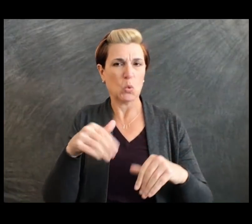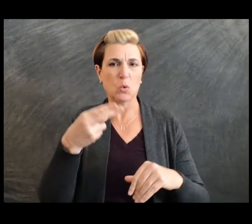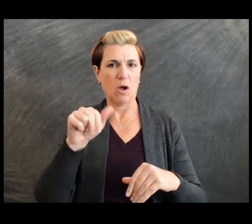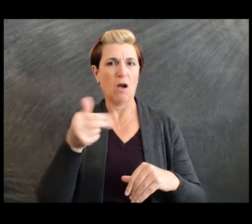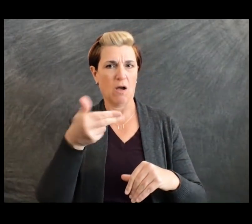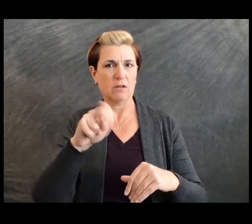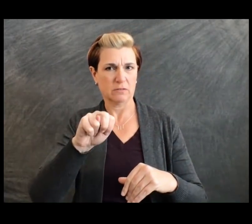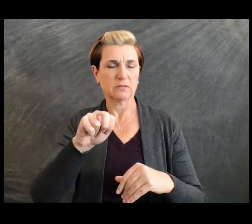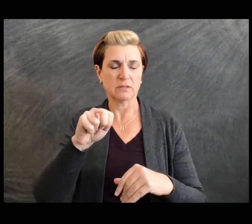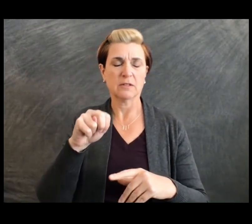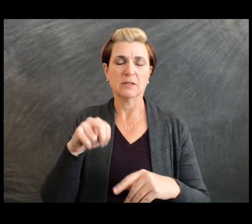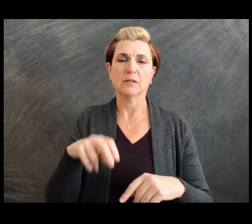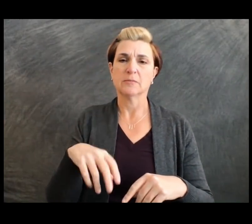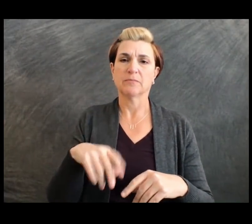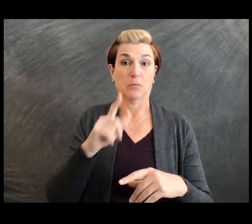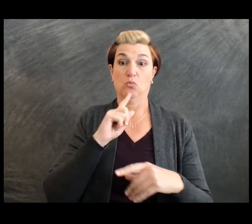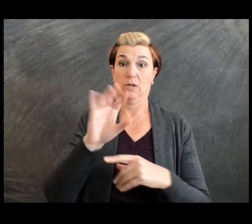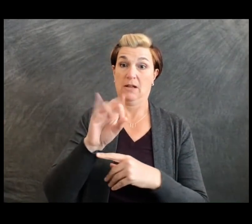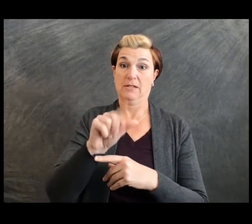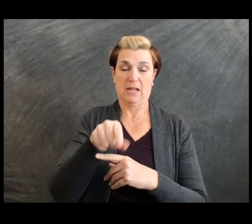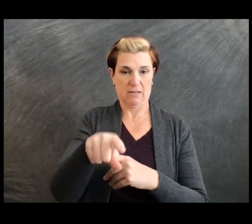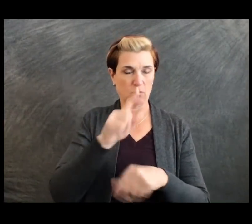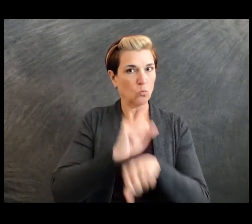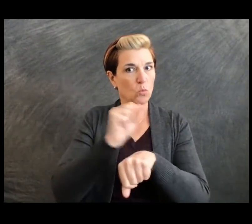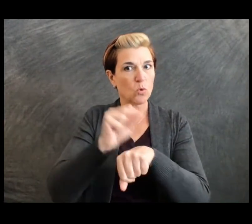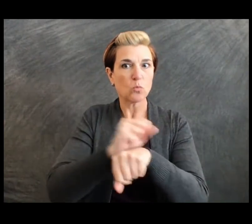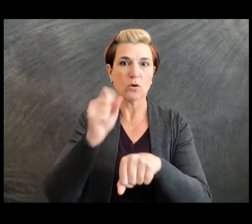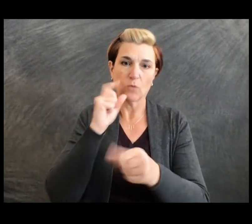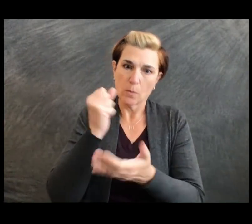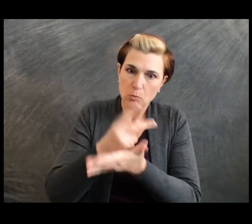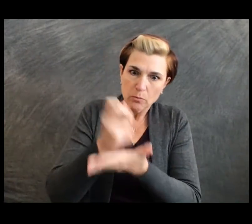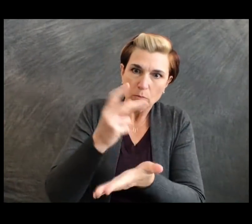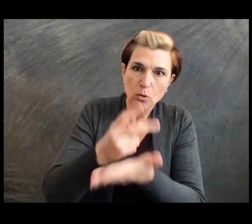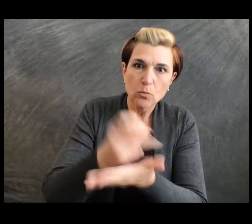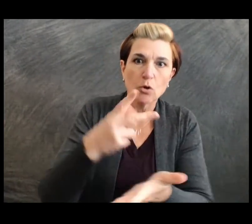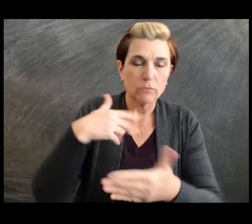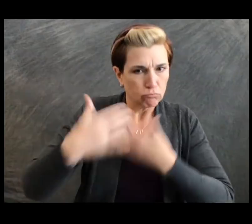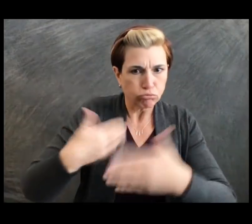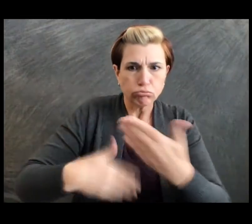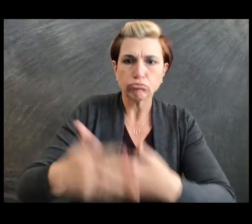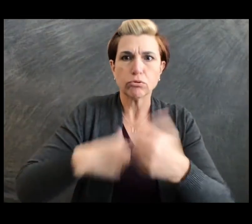moved mountains to get approvals on things that that may be work we'll find